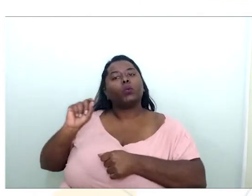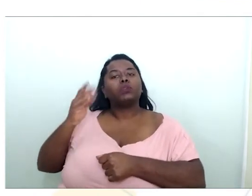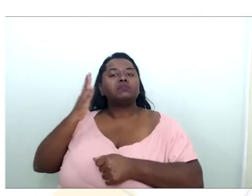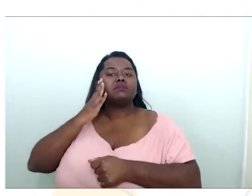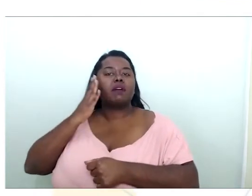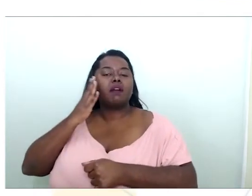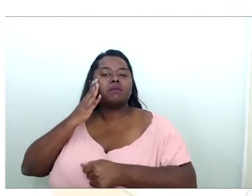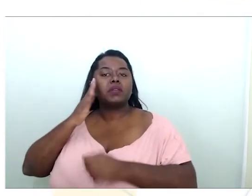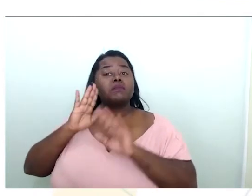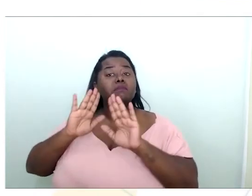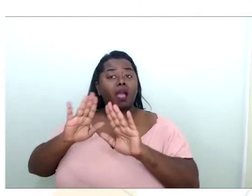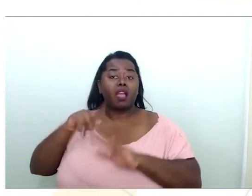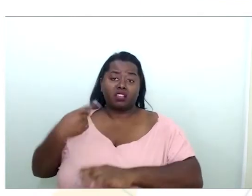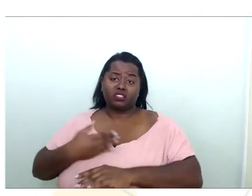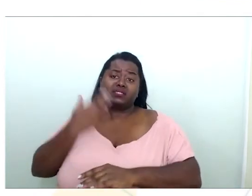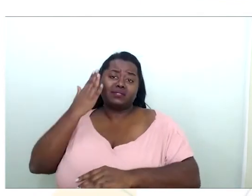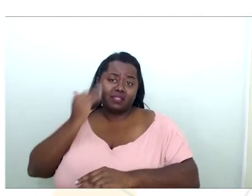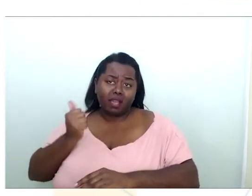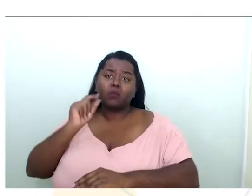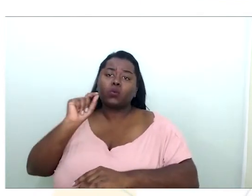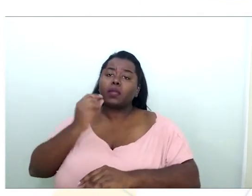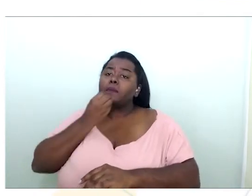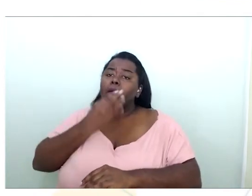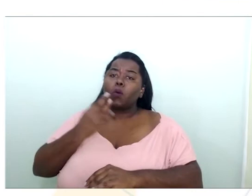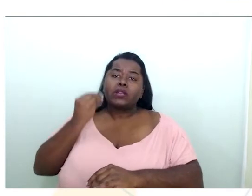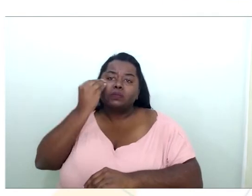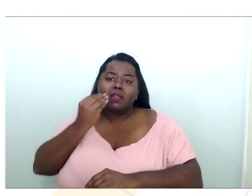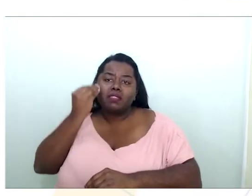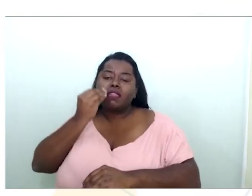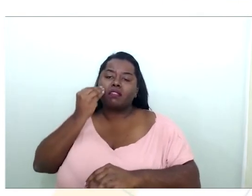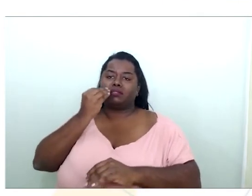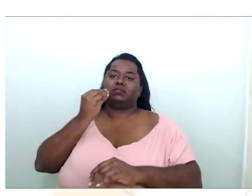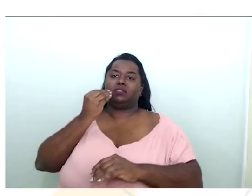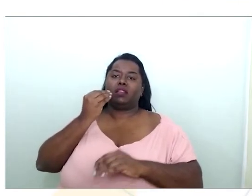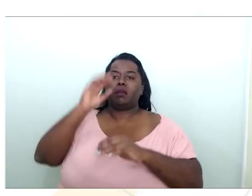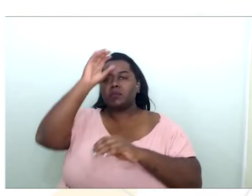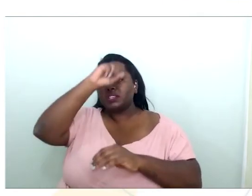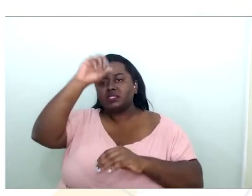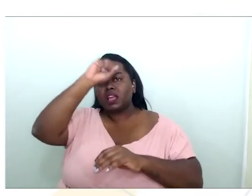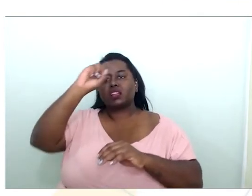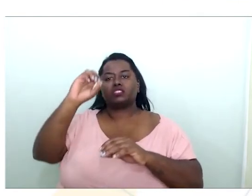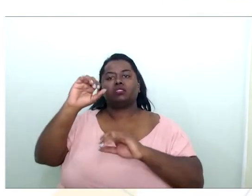because we don't know what a good online learning experience needs to be we know